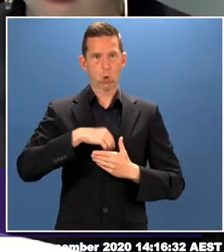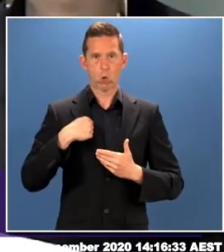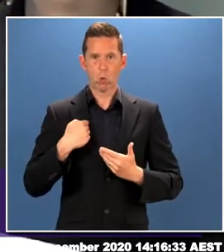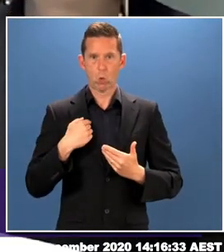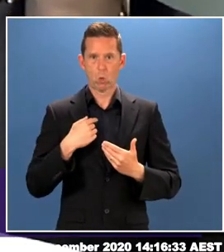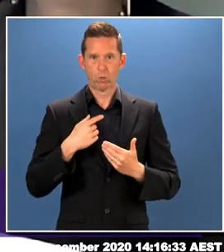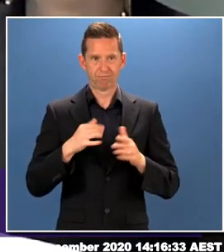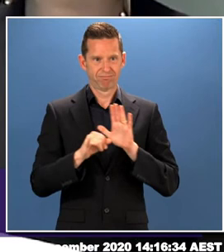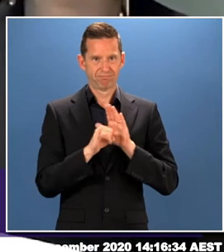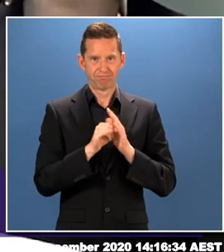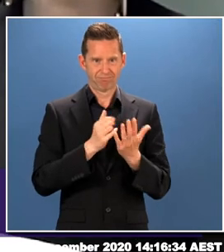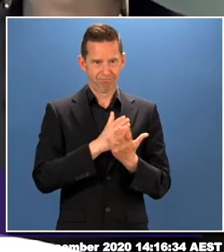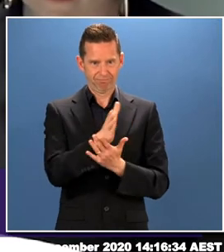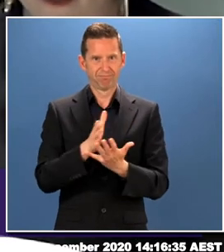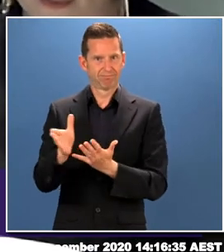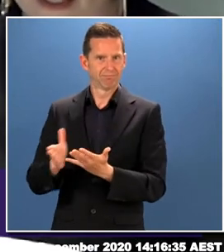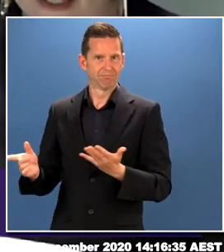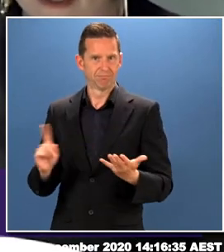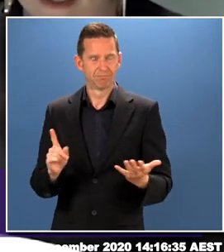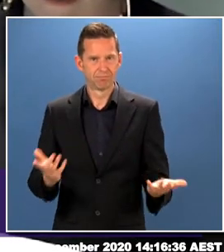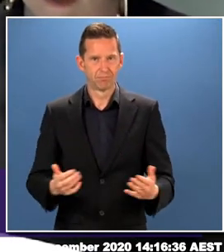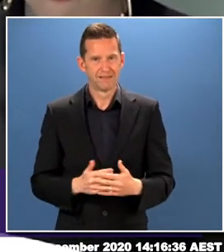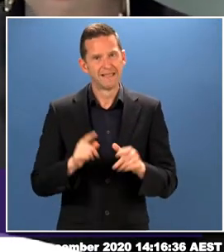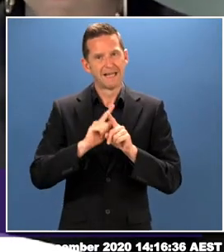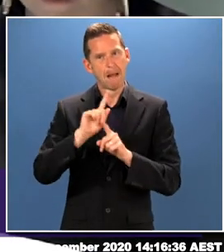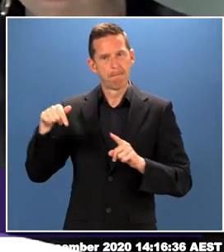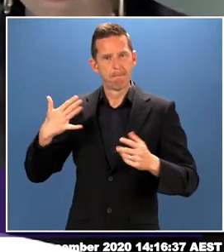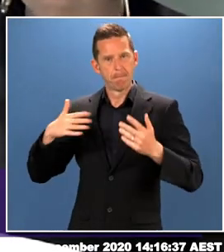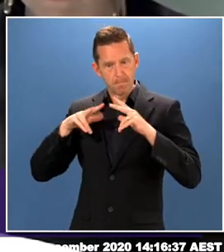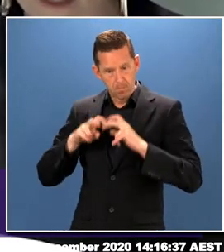And what we've heard from some of the research we did in our project is that